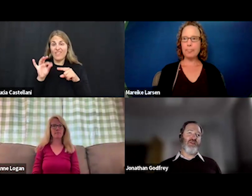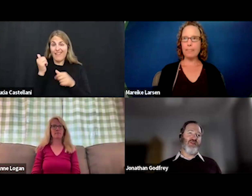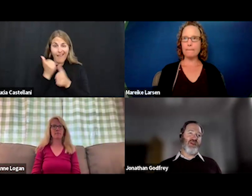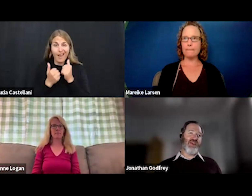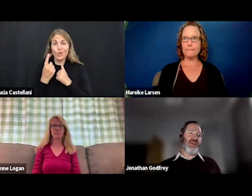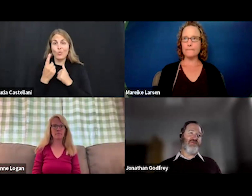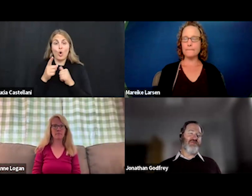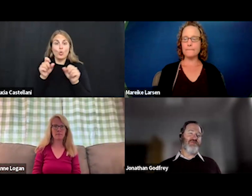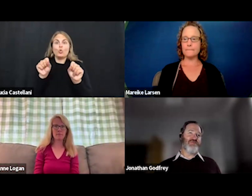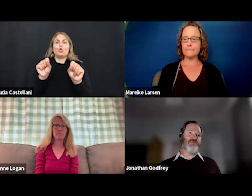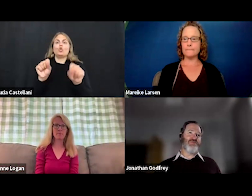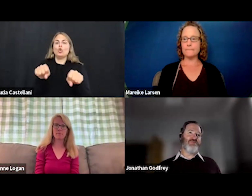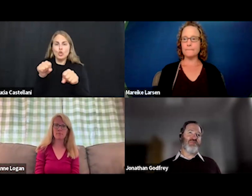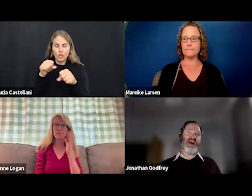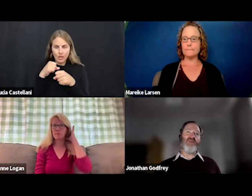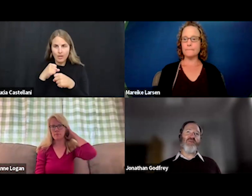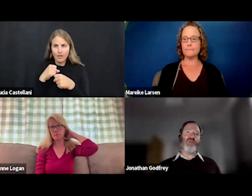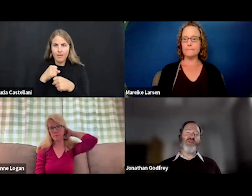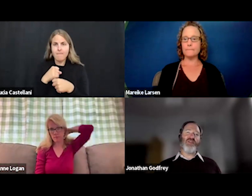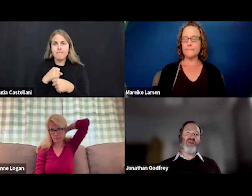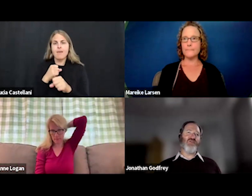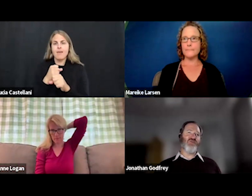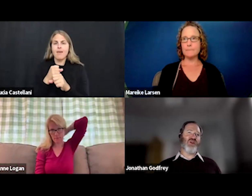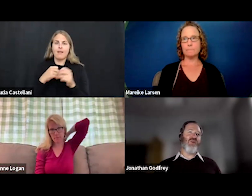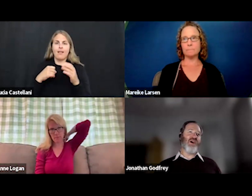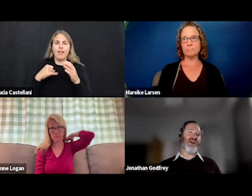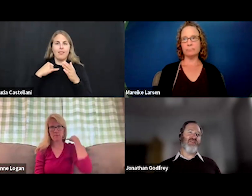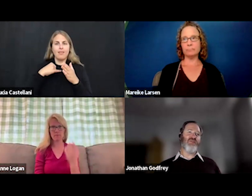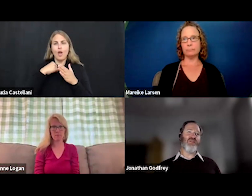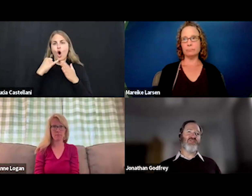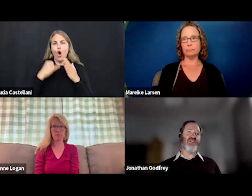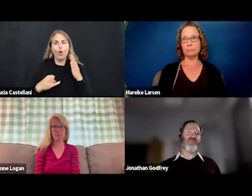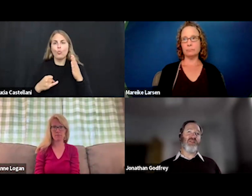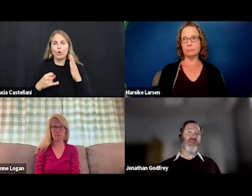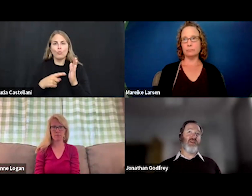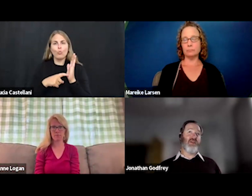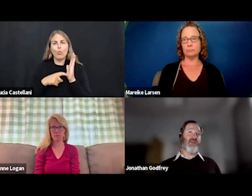the artwork that was required for an assignment.